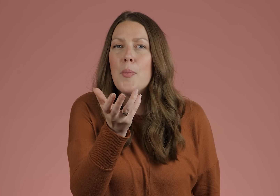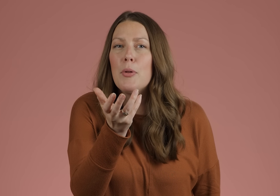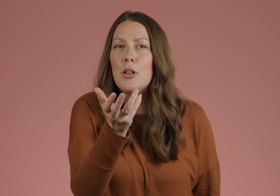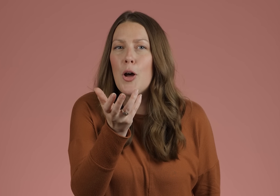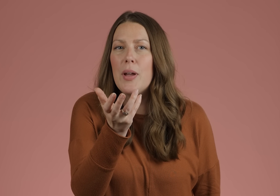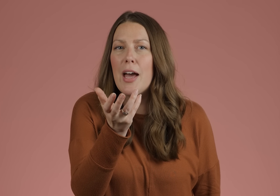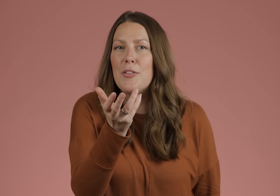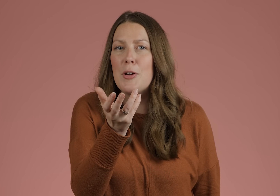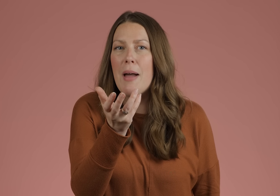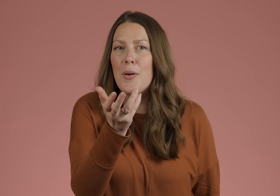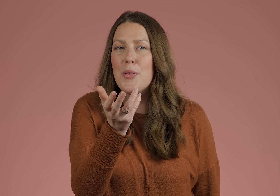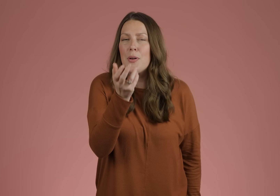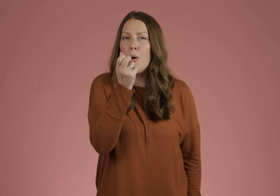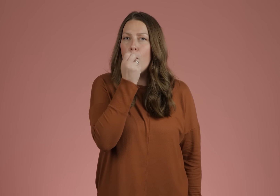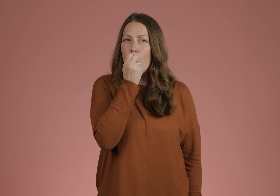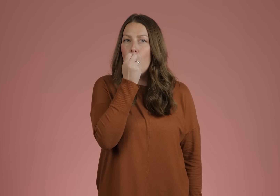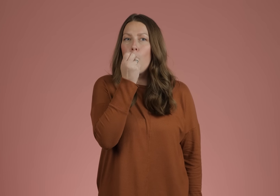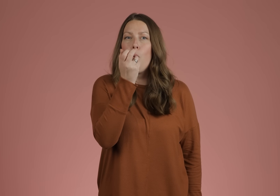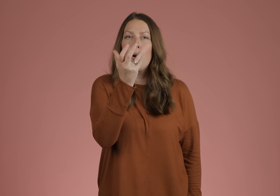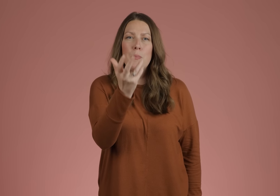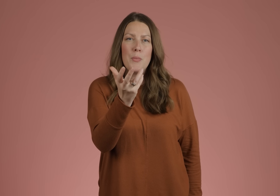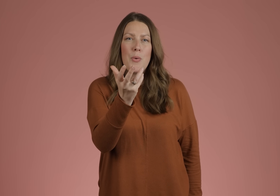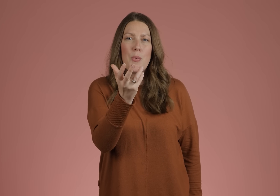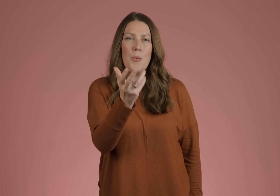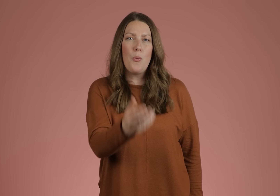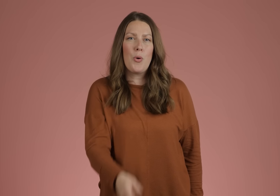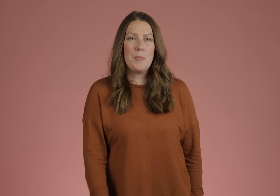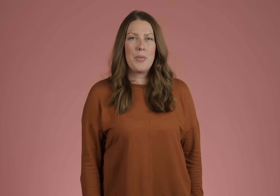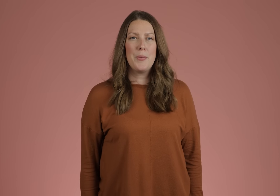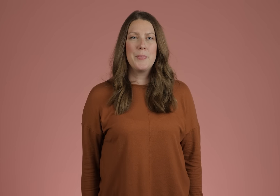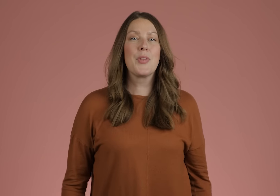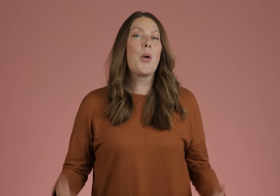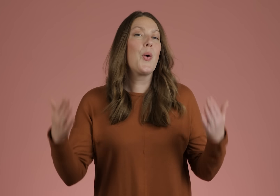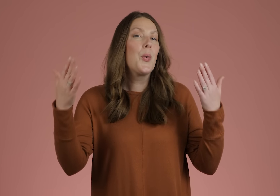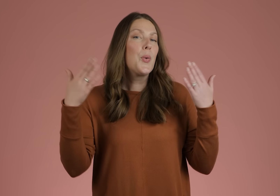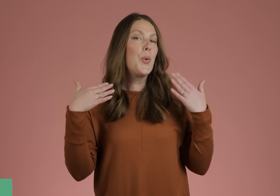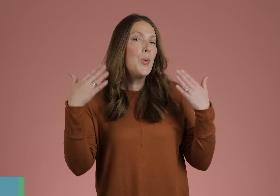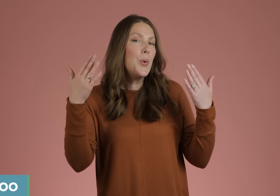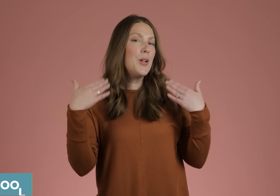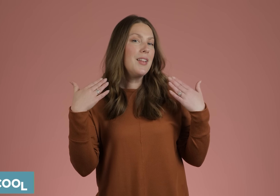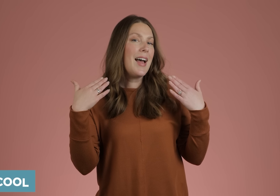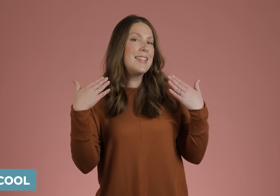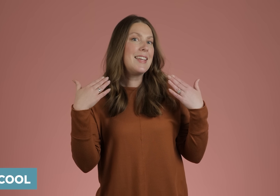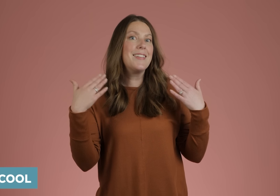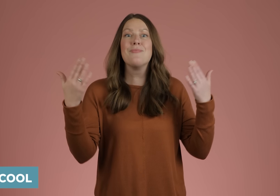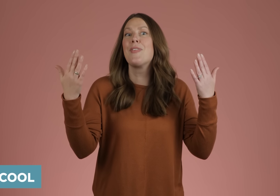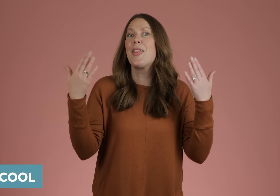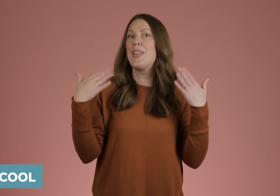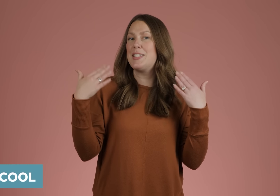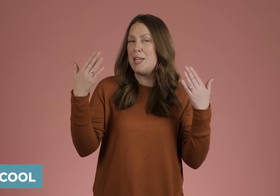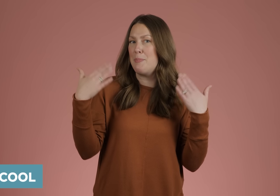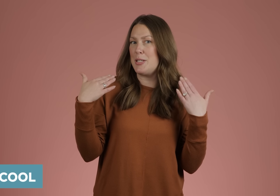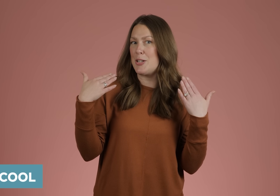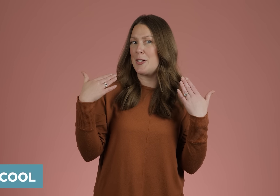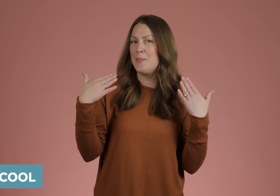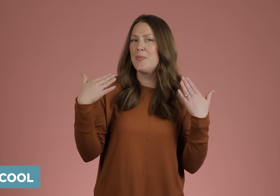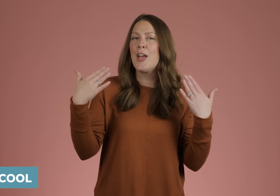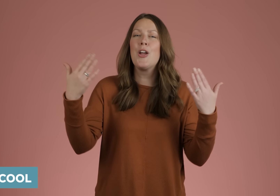blowing out of your mouth Warm warmth Cool As in the temperature